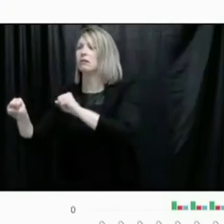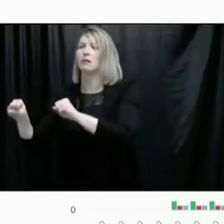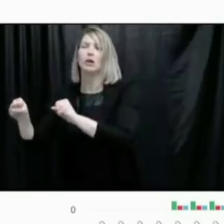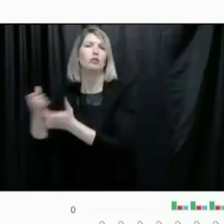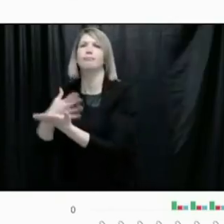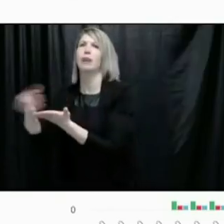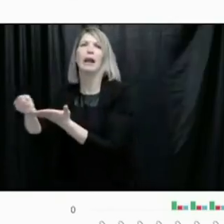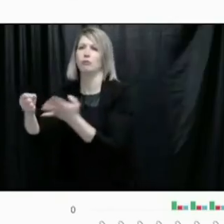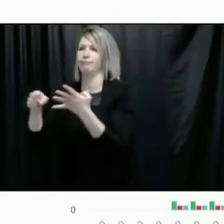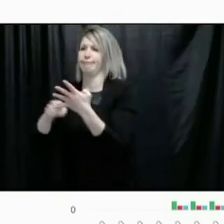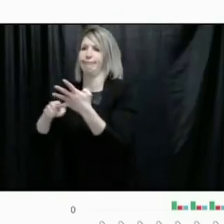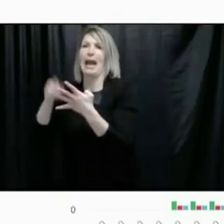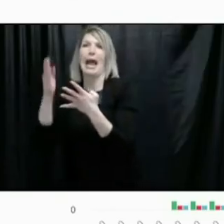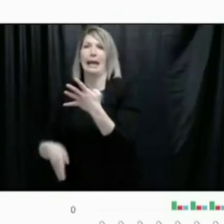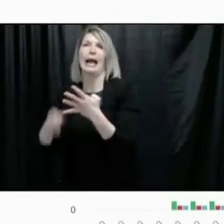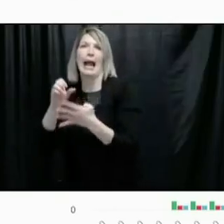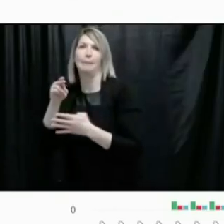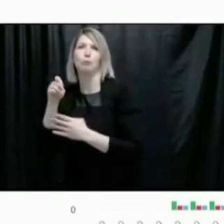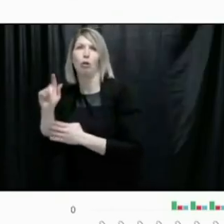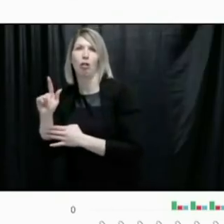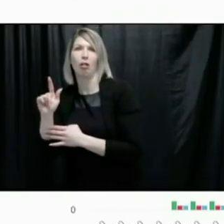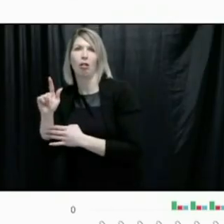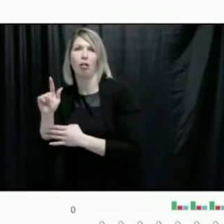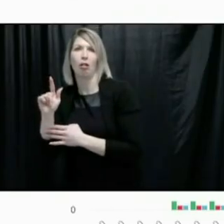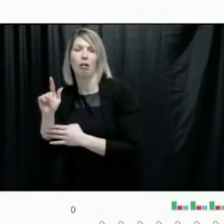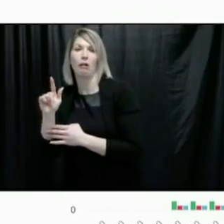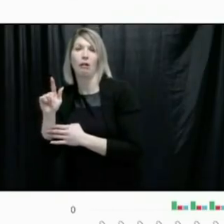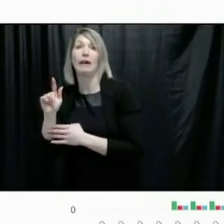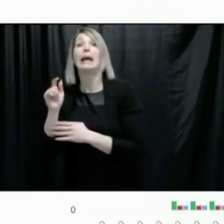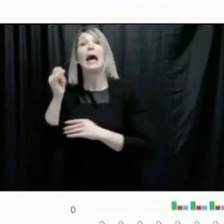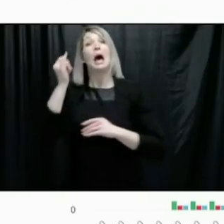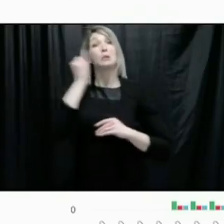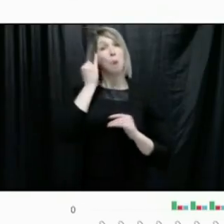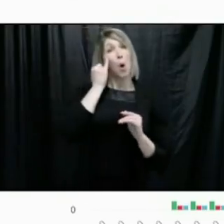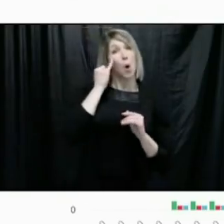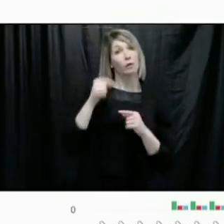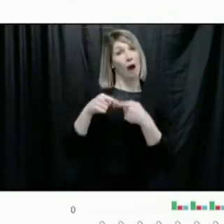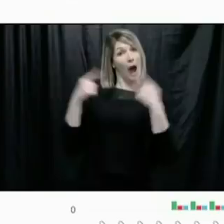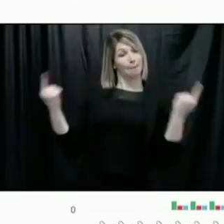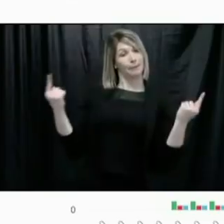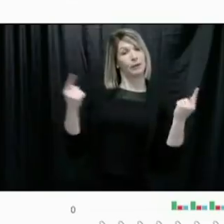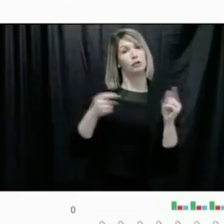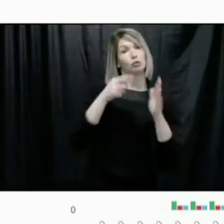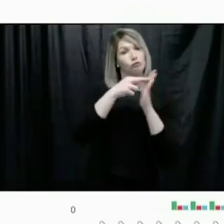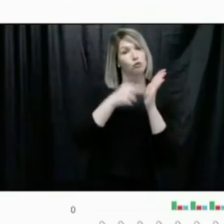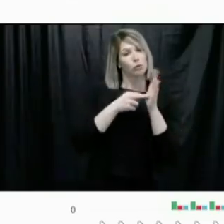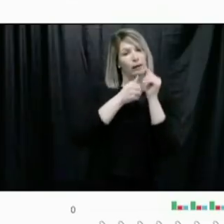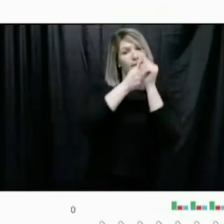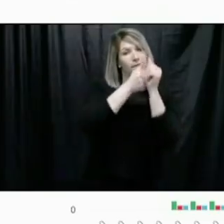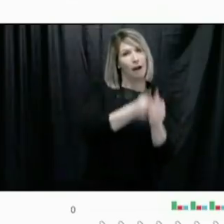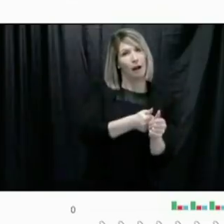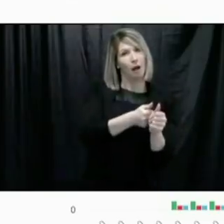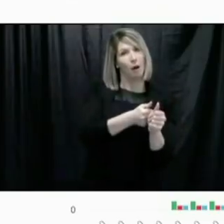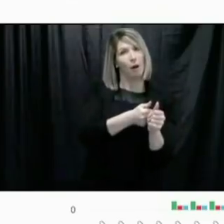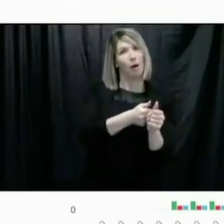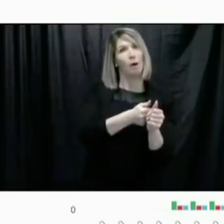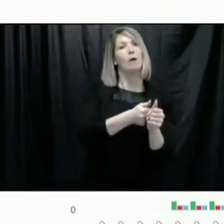BEDS WE HAVE AVAILABLE AS OF YESTERDAY WAS 57. IF YOU CONTINUE WITH SOCIAL